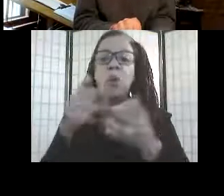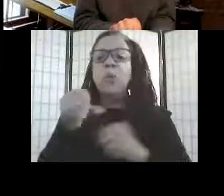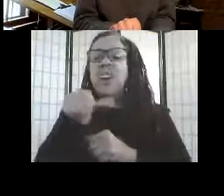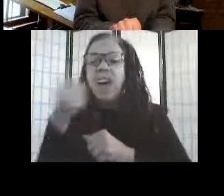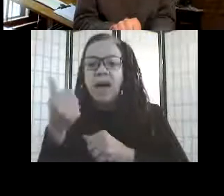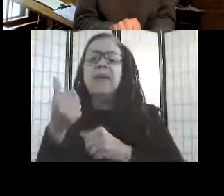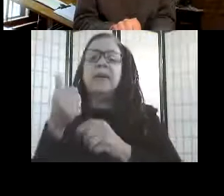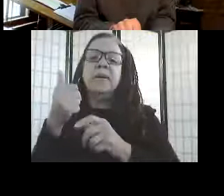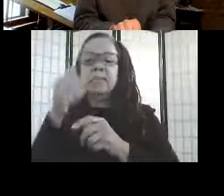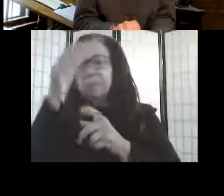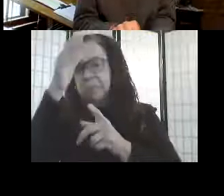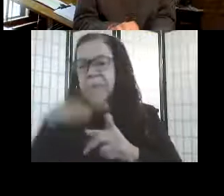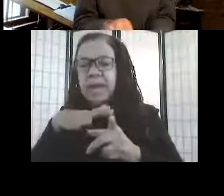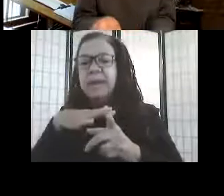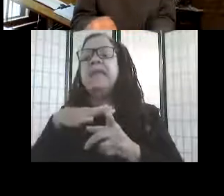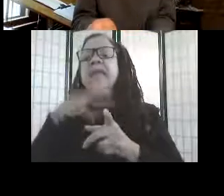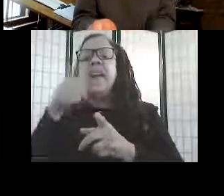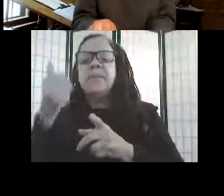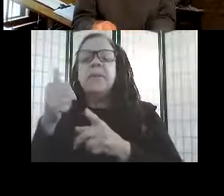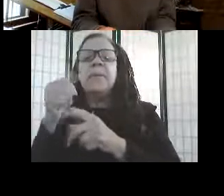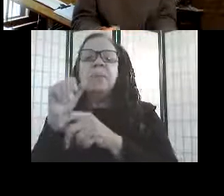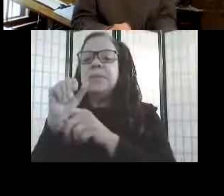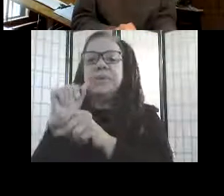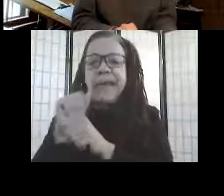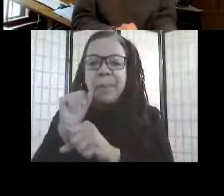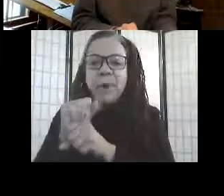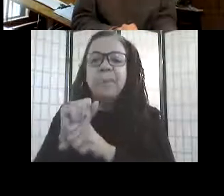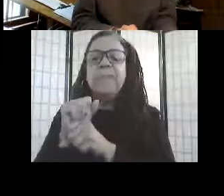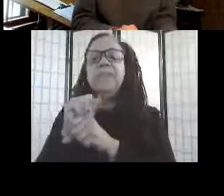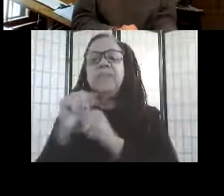OF OTHER MEN'S LABORS." And he's trying to reconcile that the liberty